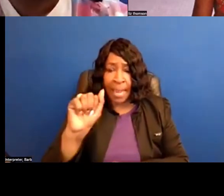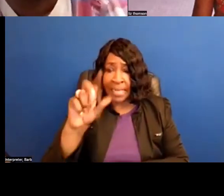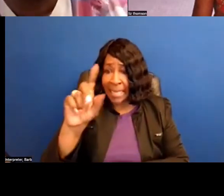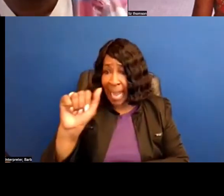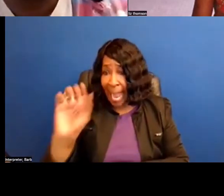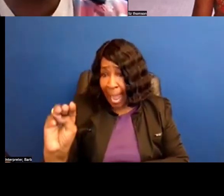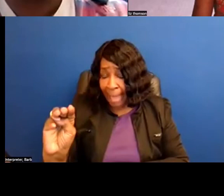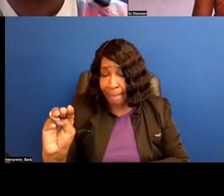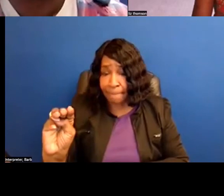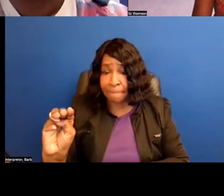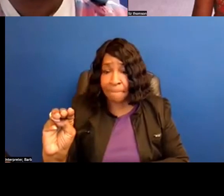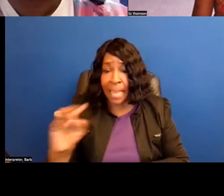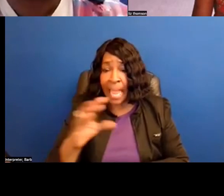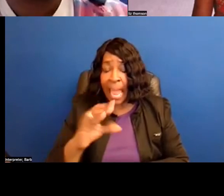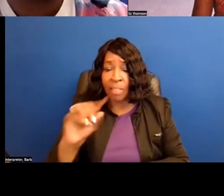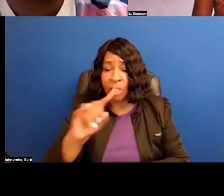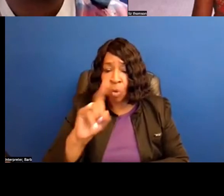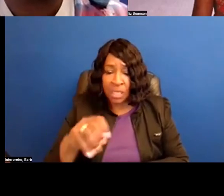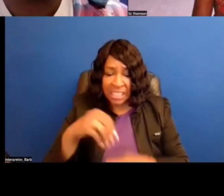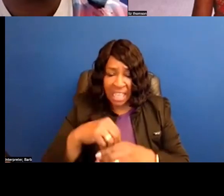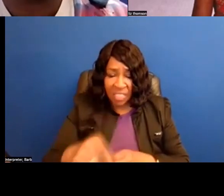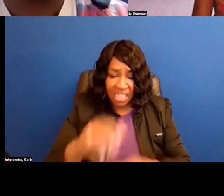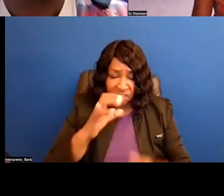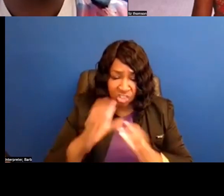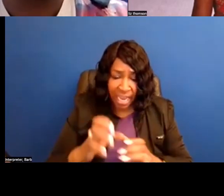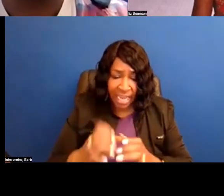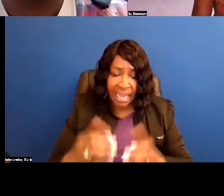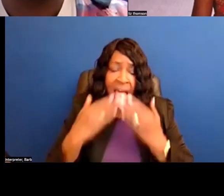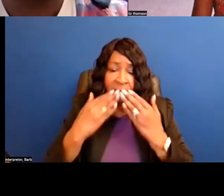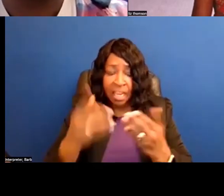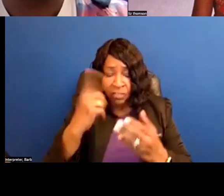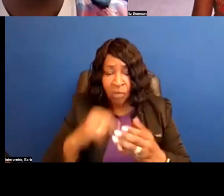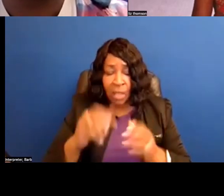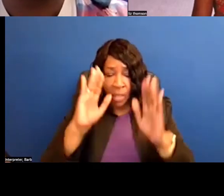and the question is in the chat. It says "Thanks for the great presentation.